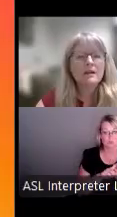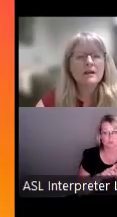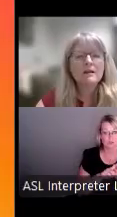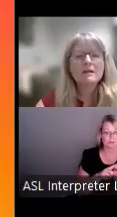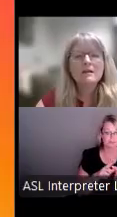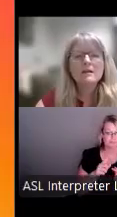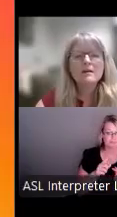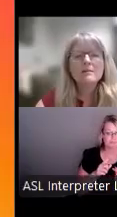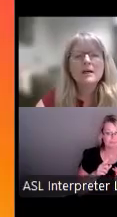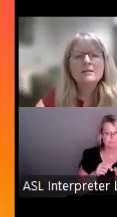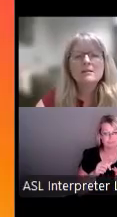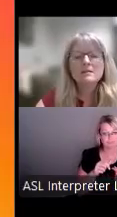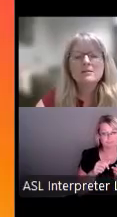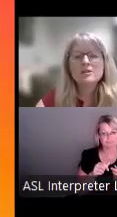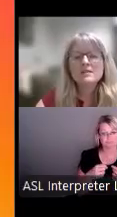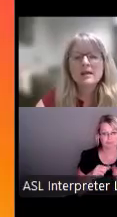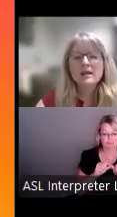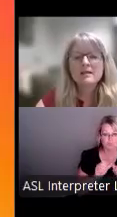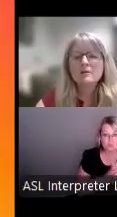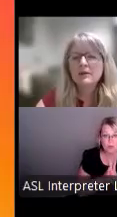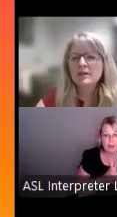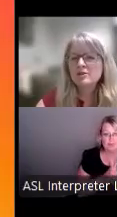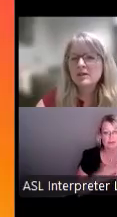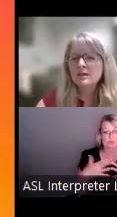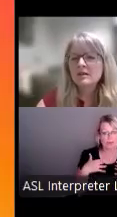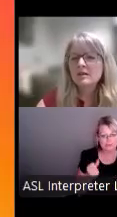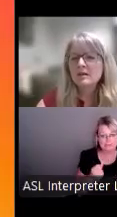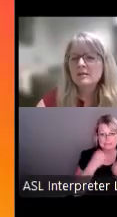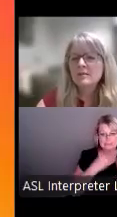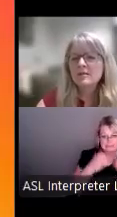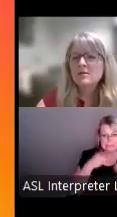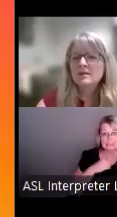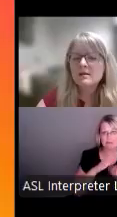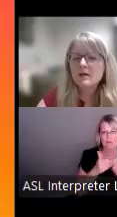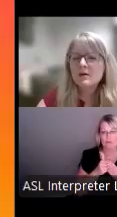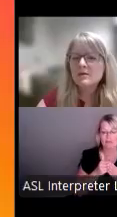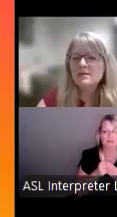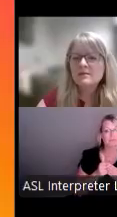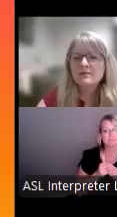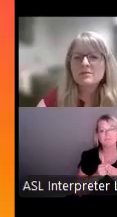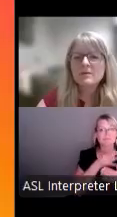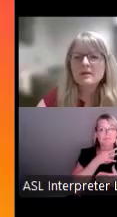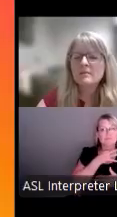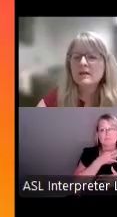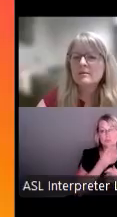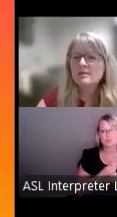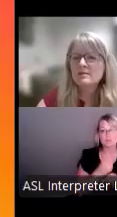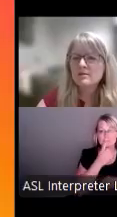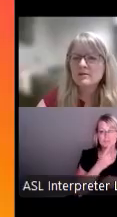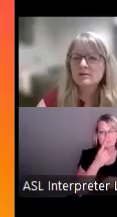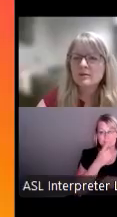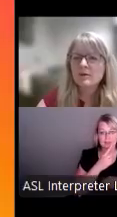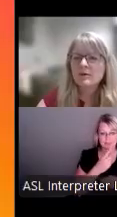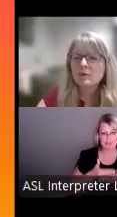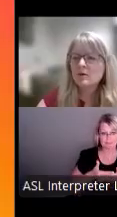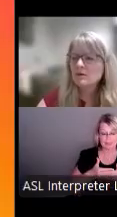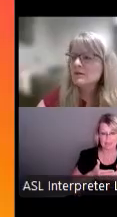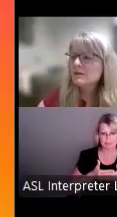eating, but just that exploration using the mouth is the first way that babies start to learn about their world,